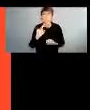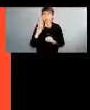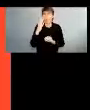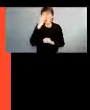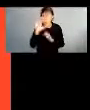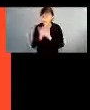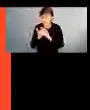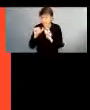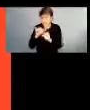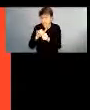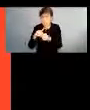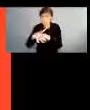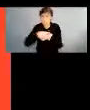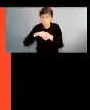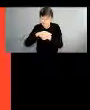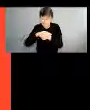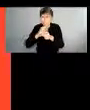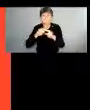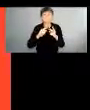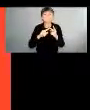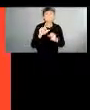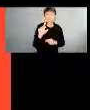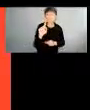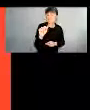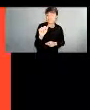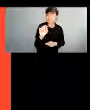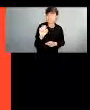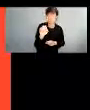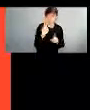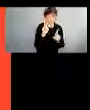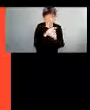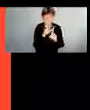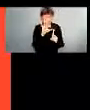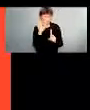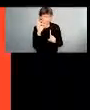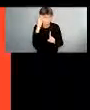chosen are the most feasible, or why you’ve chosen to work with specific collaborators.